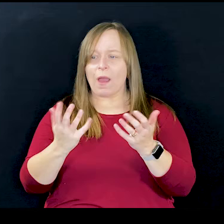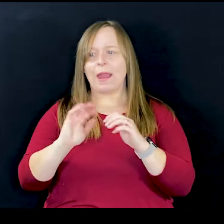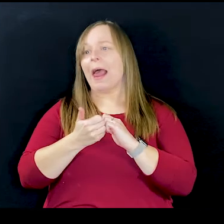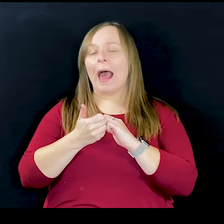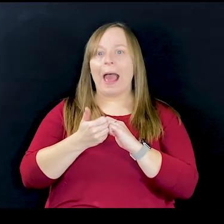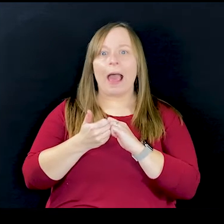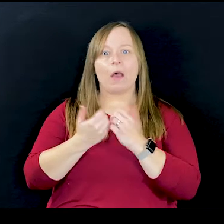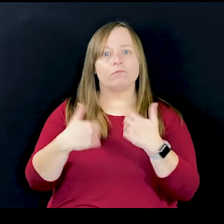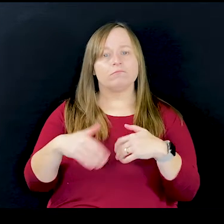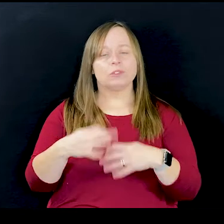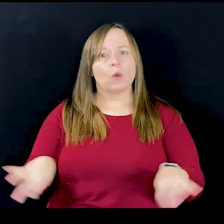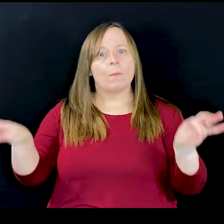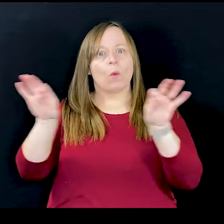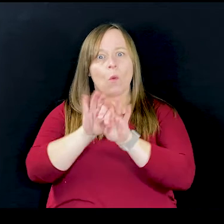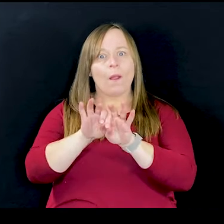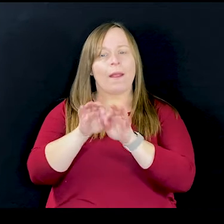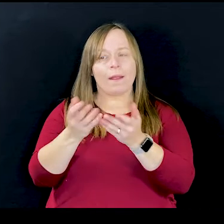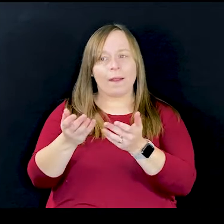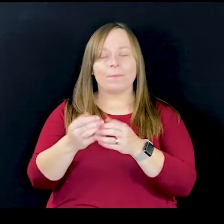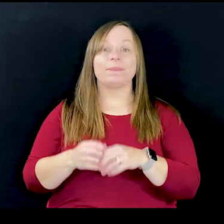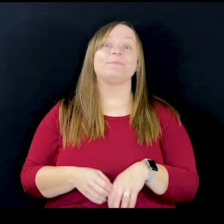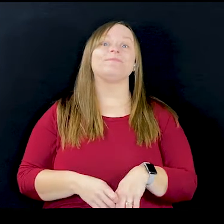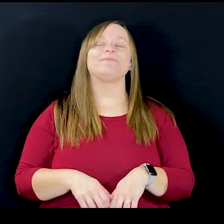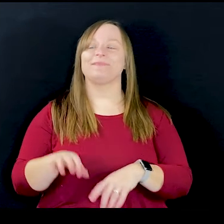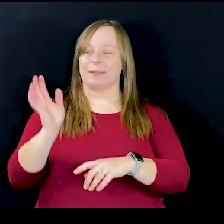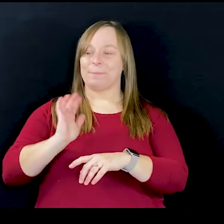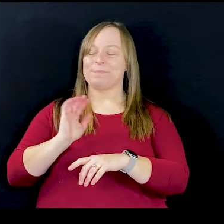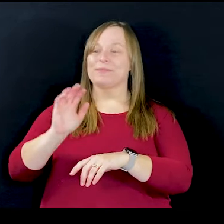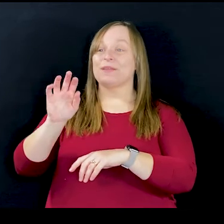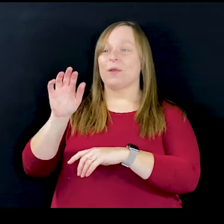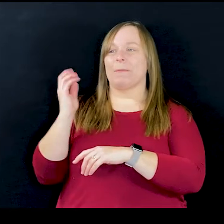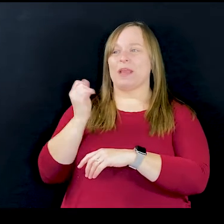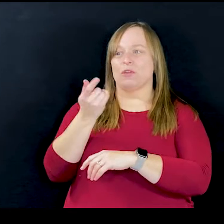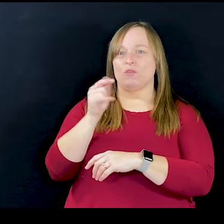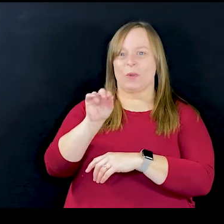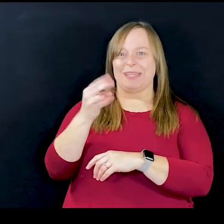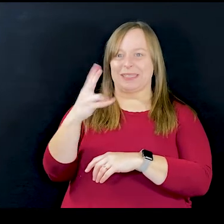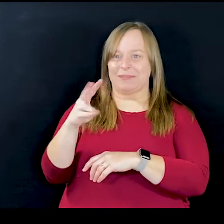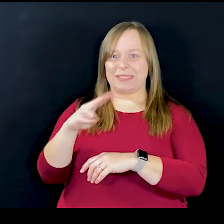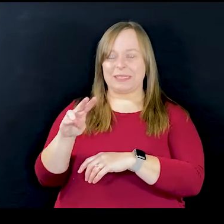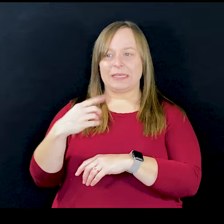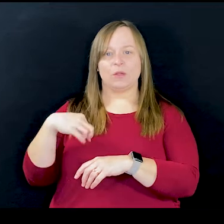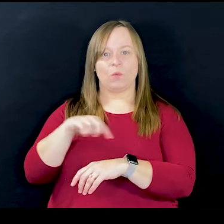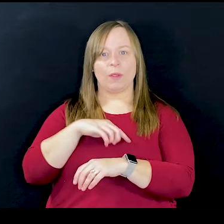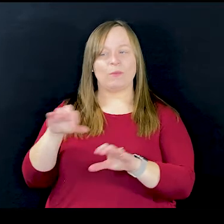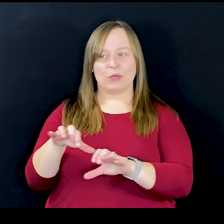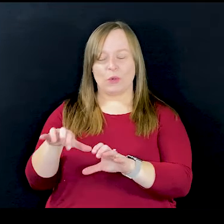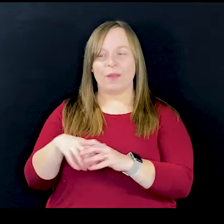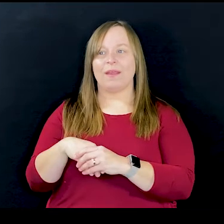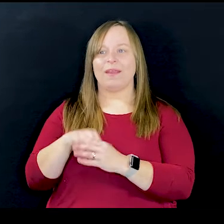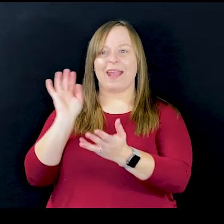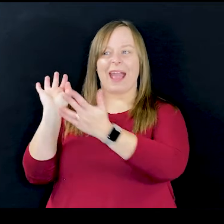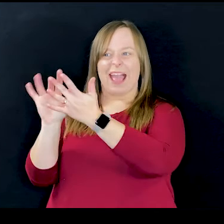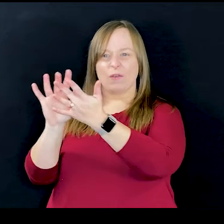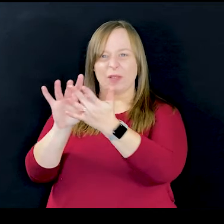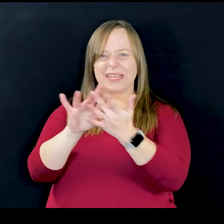and why it was so important. So back in 2017, we were doing outreach